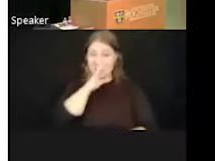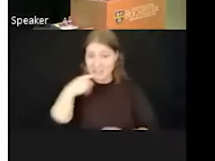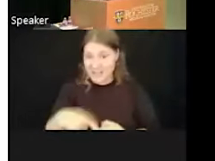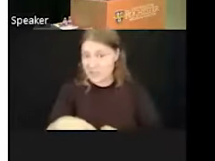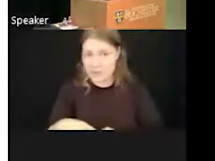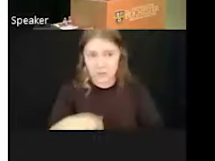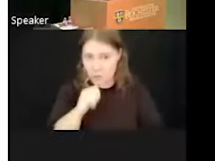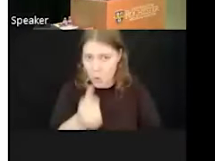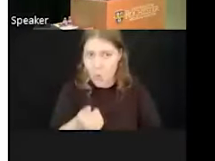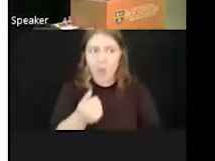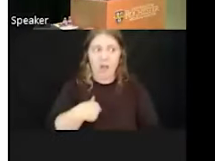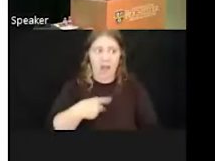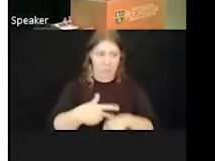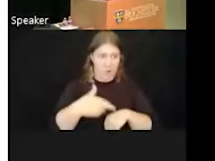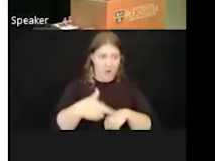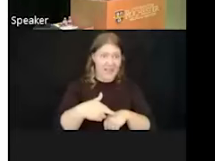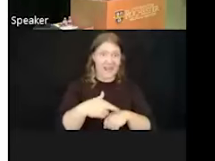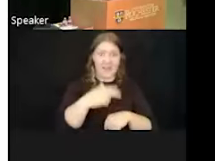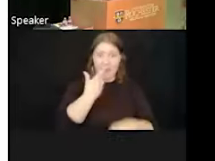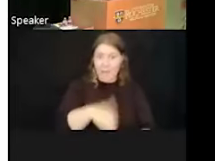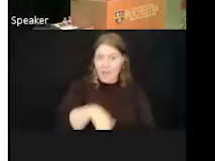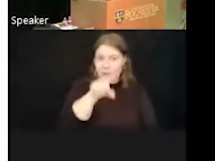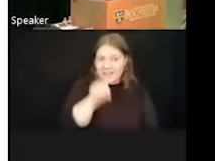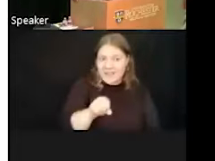in the South Bronx I didn't grow up in Puerto Rico I went to Puerto Rico for the first time